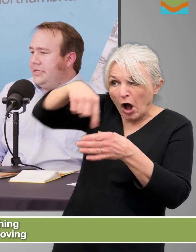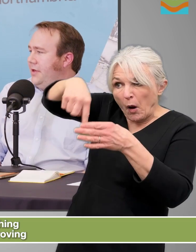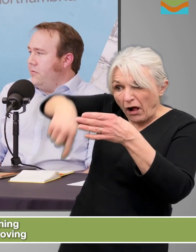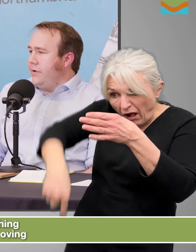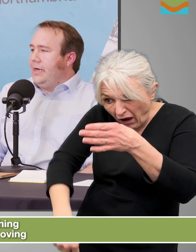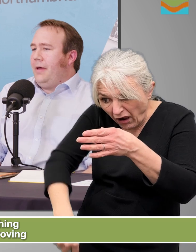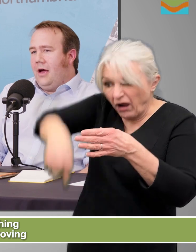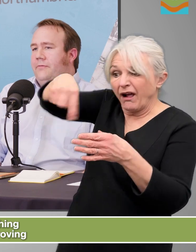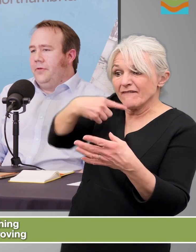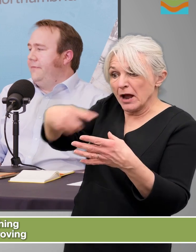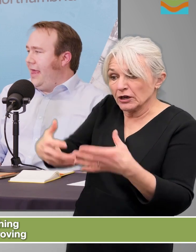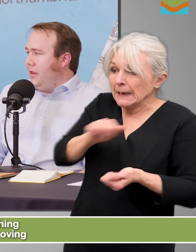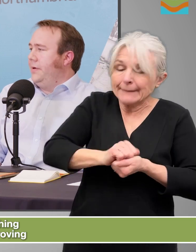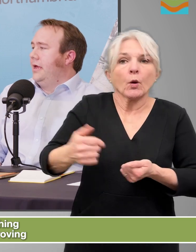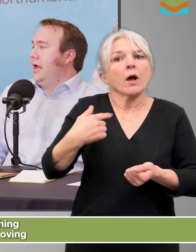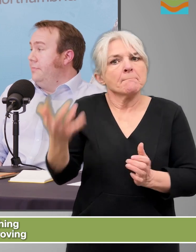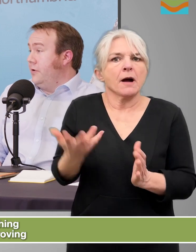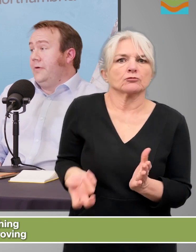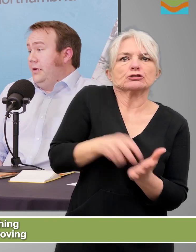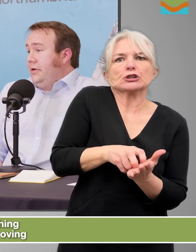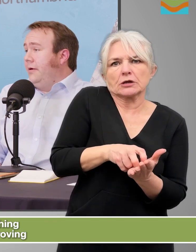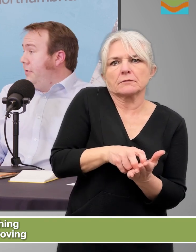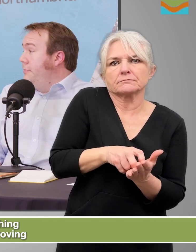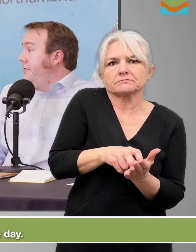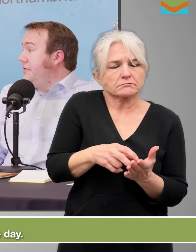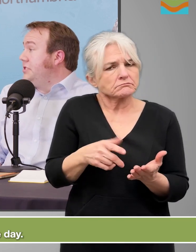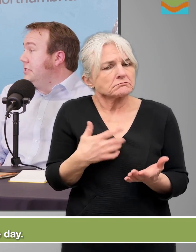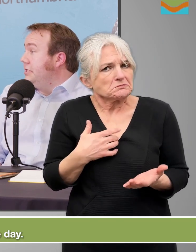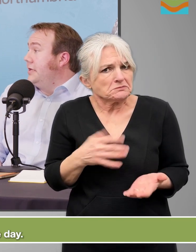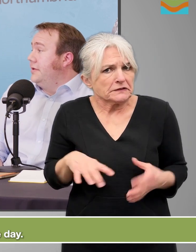is I think a really powerful thing for helping improve and improving efficiencies at the end of the day.